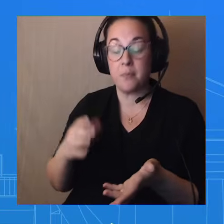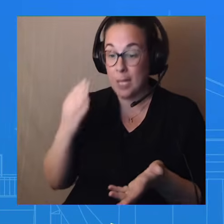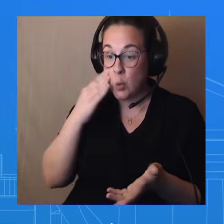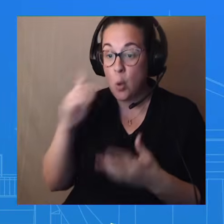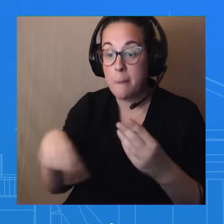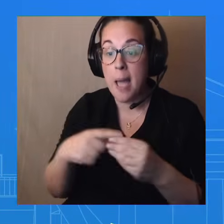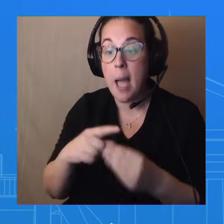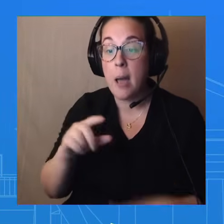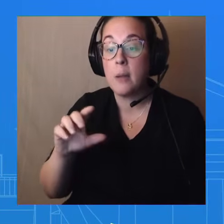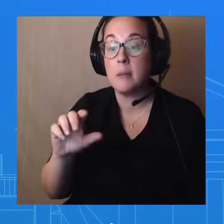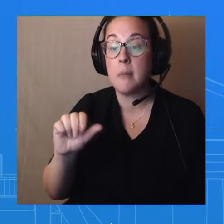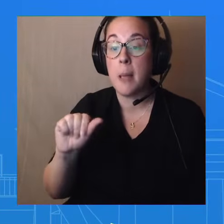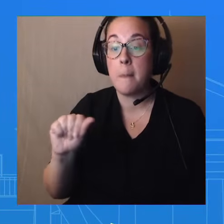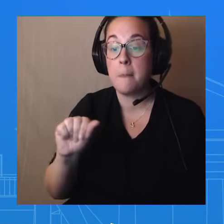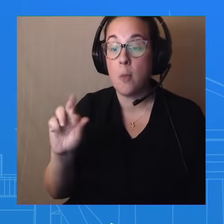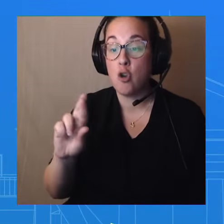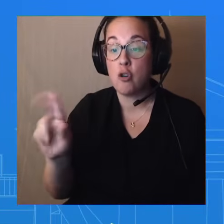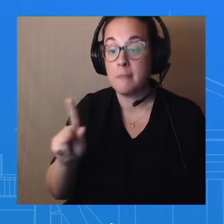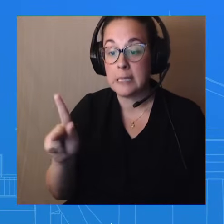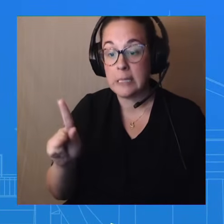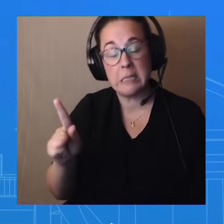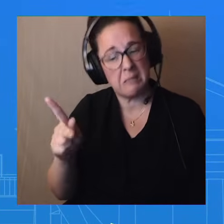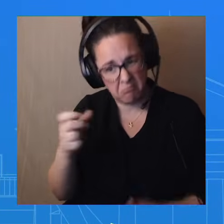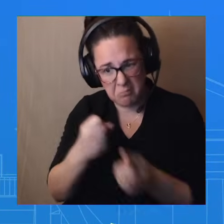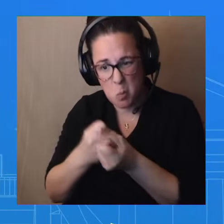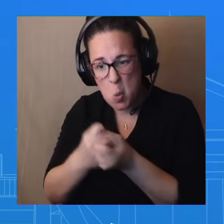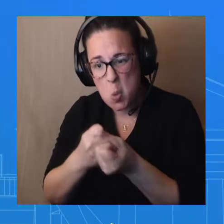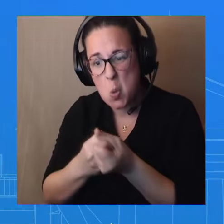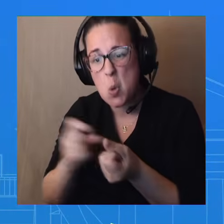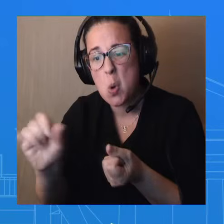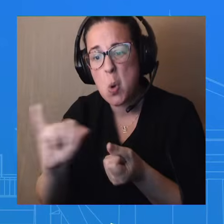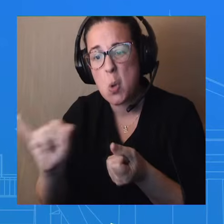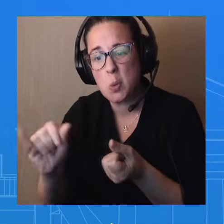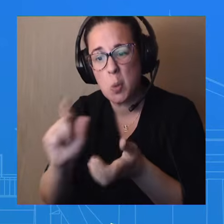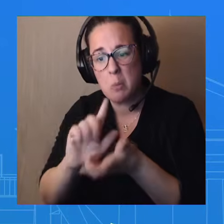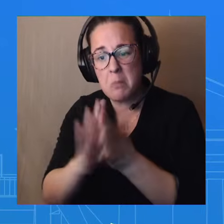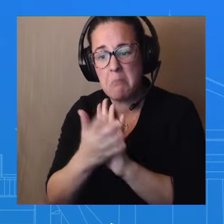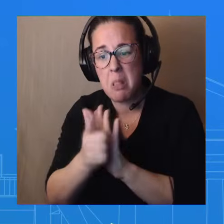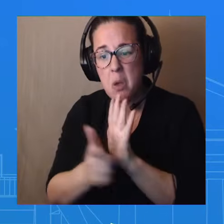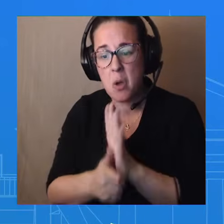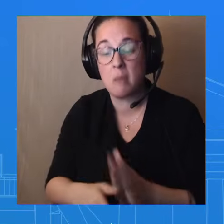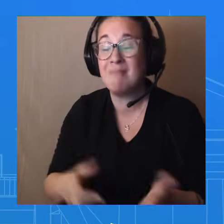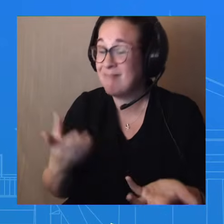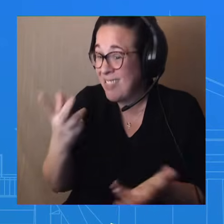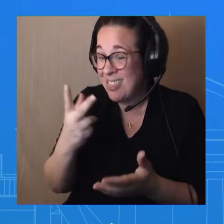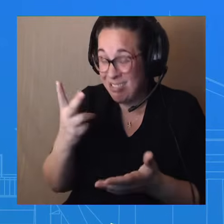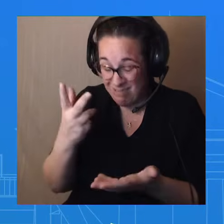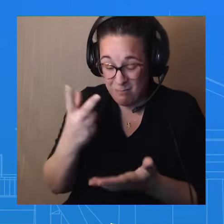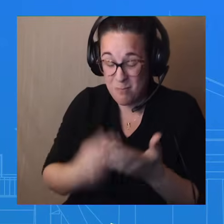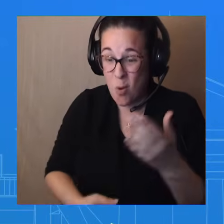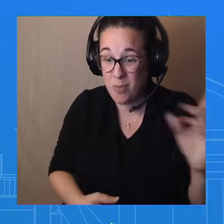There has been many, many times where there has where you've seen Democrats come together to deliver for the American people.